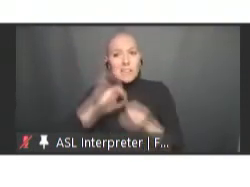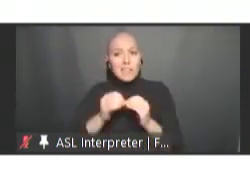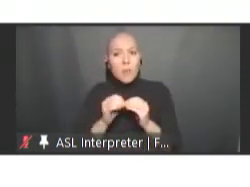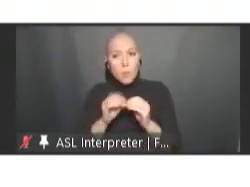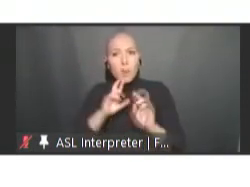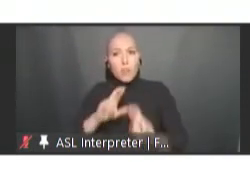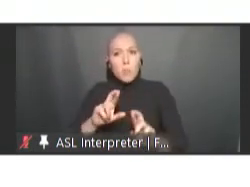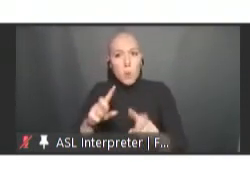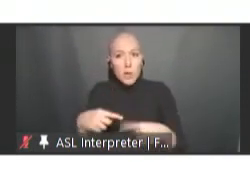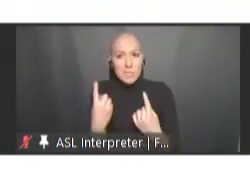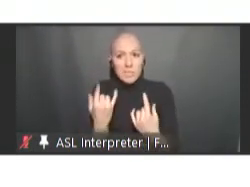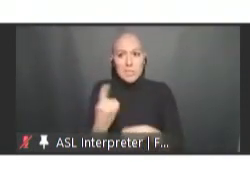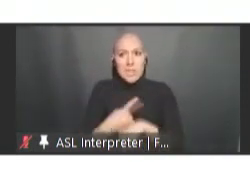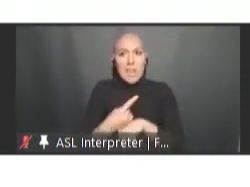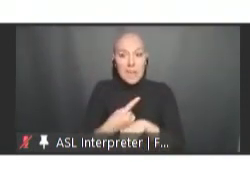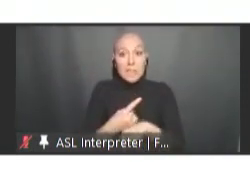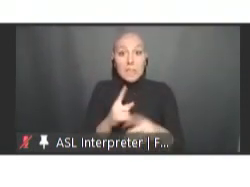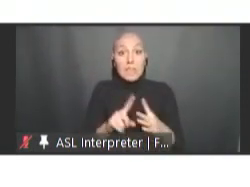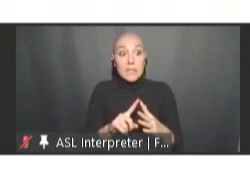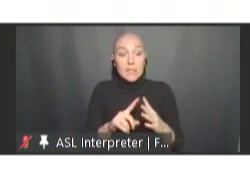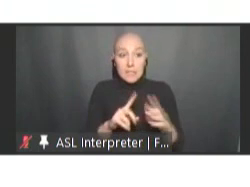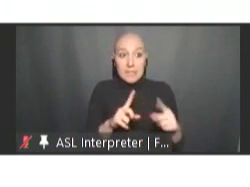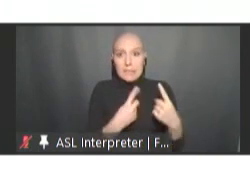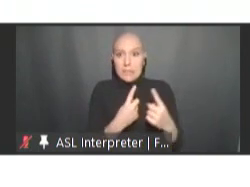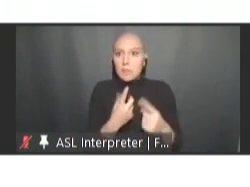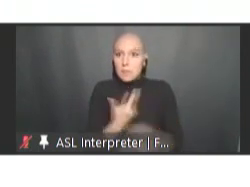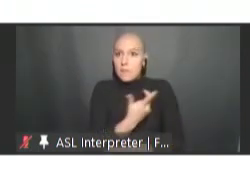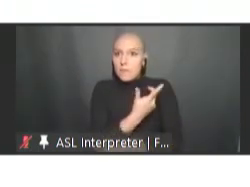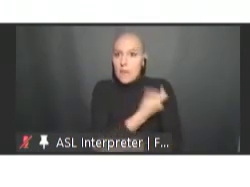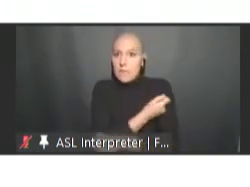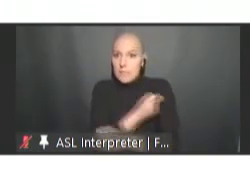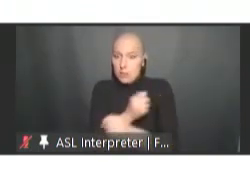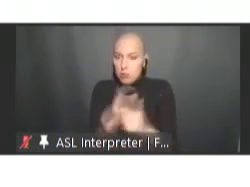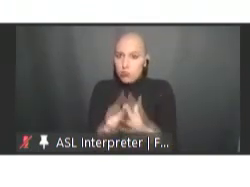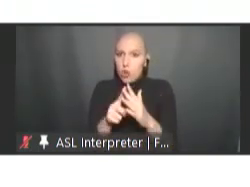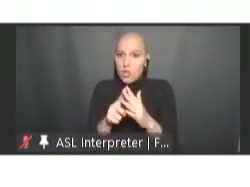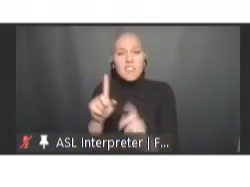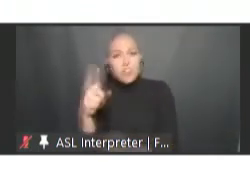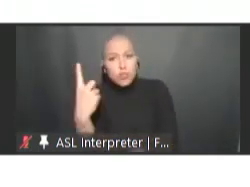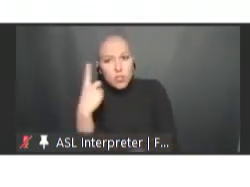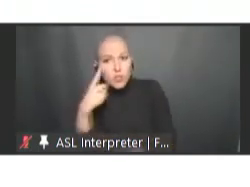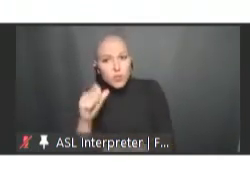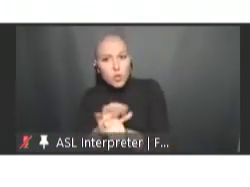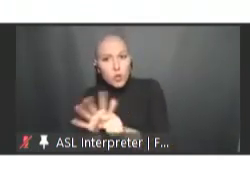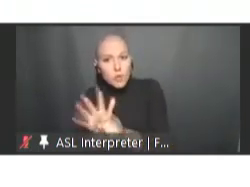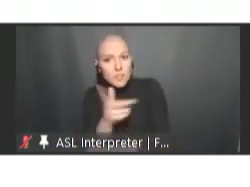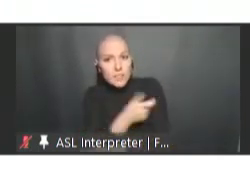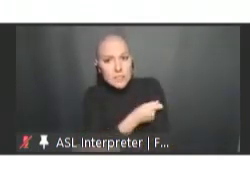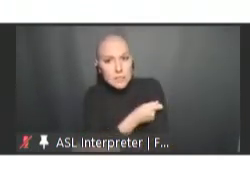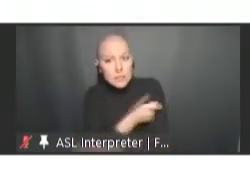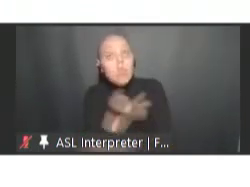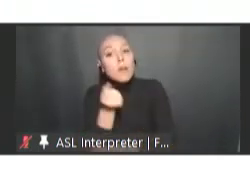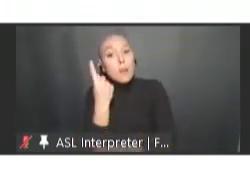since its inception, just for COVID-19 vaccines. And while it's a passive system, it's important